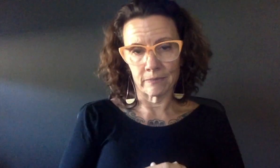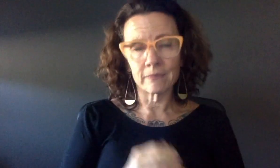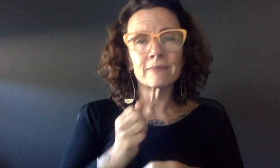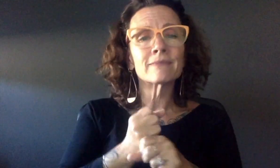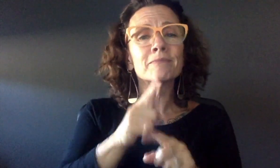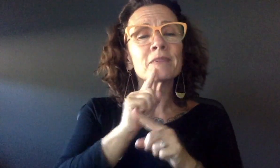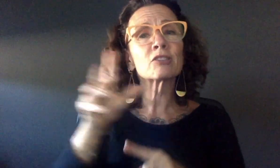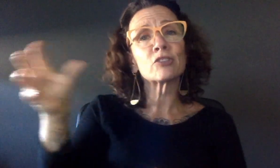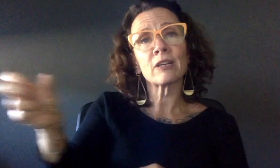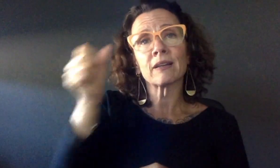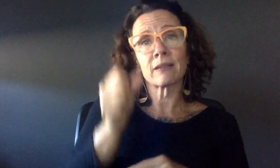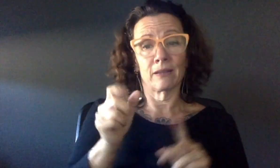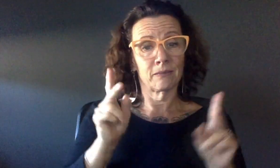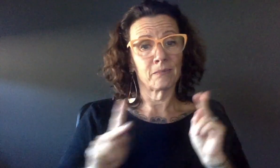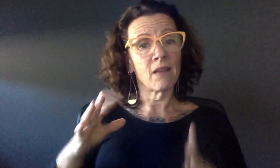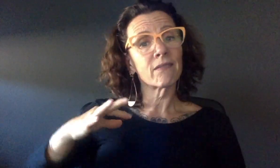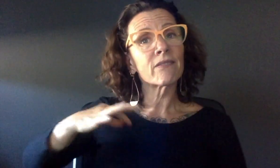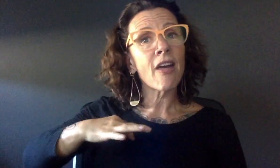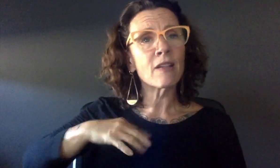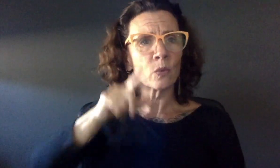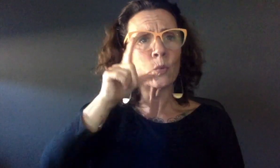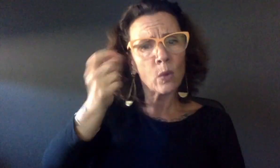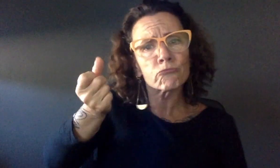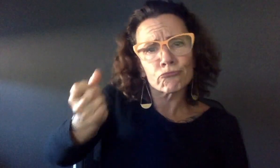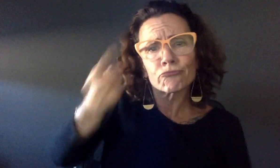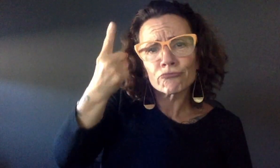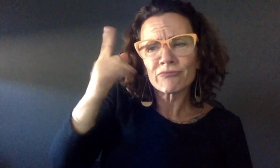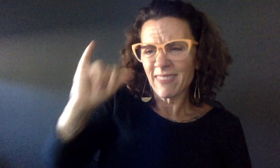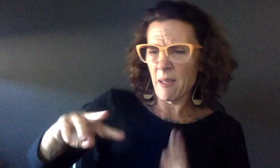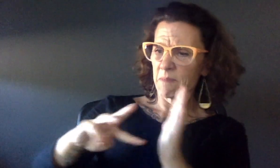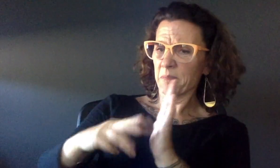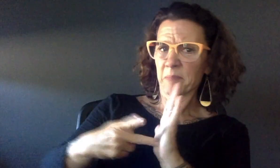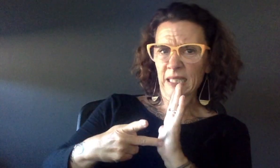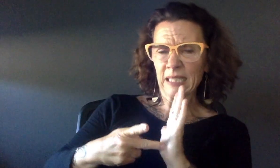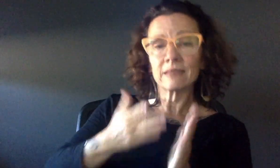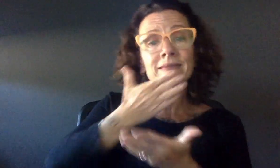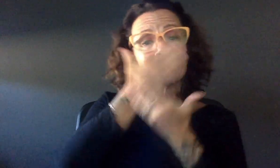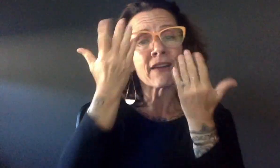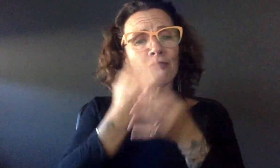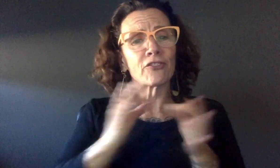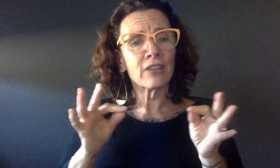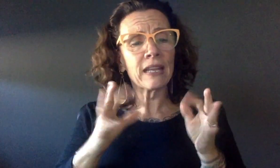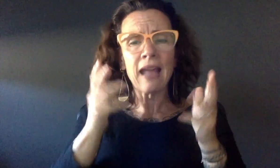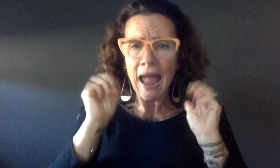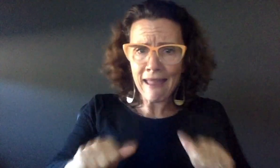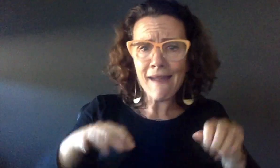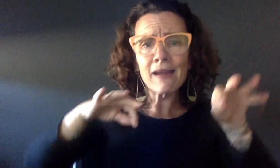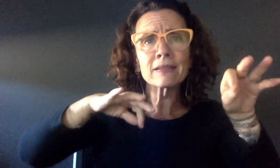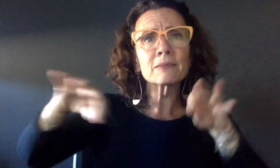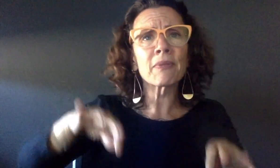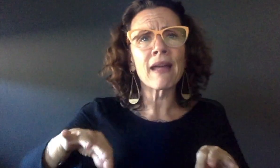Have volunteers who can help explain what it is and